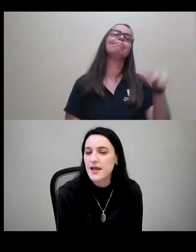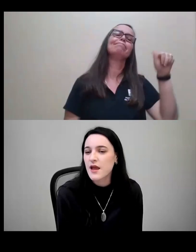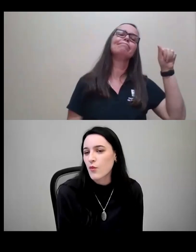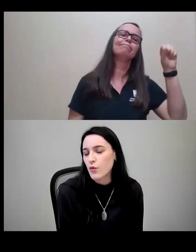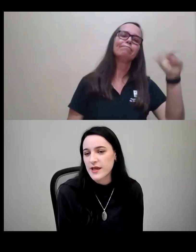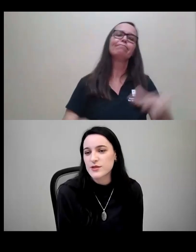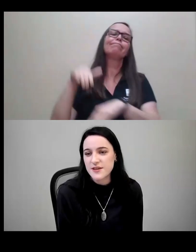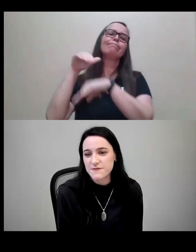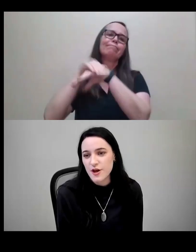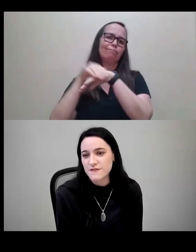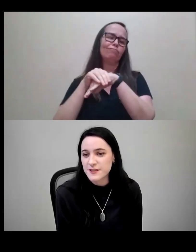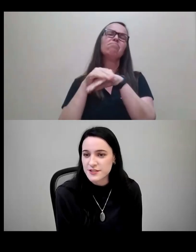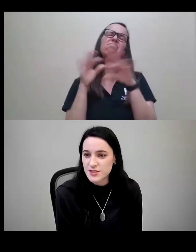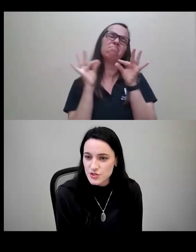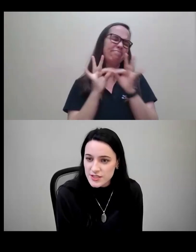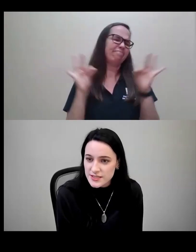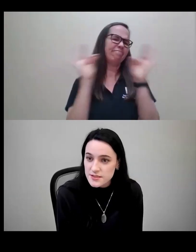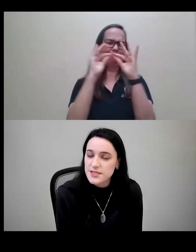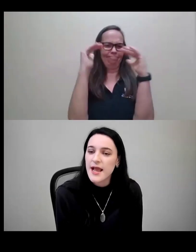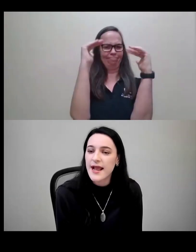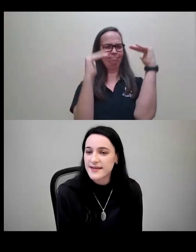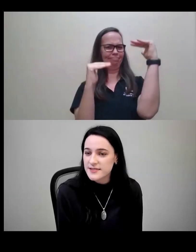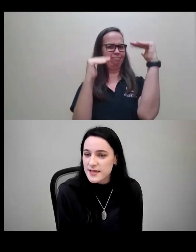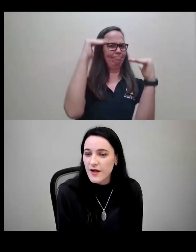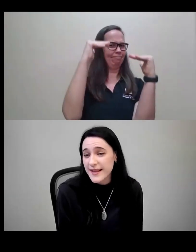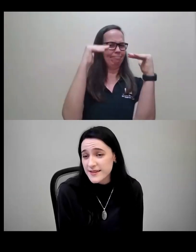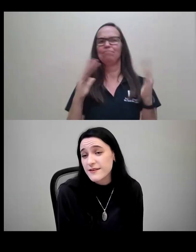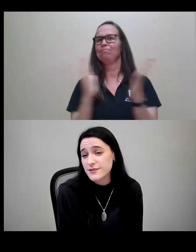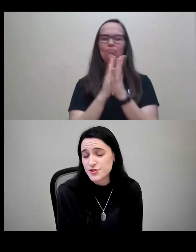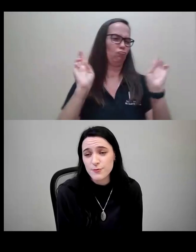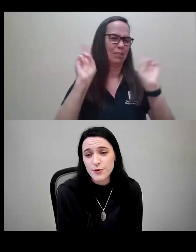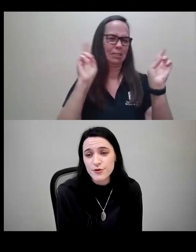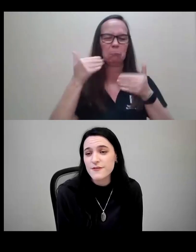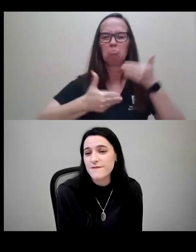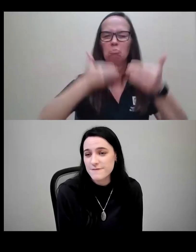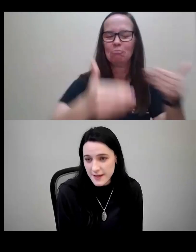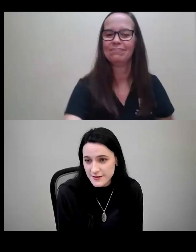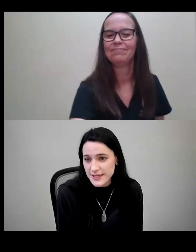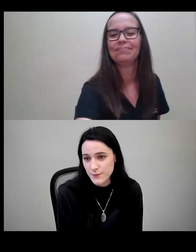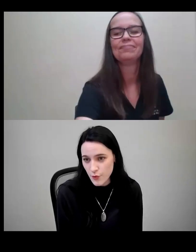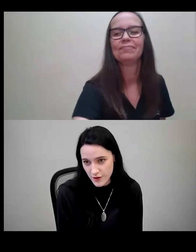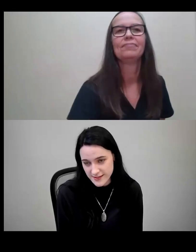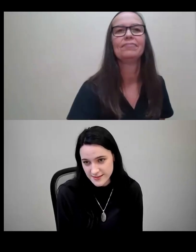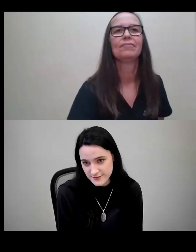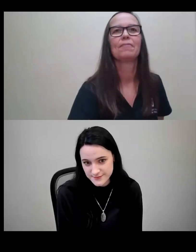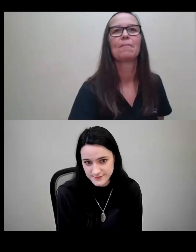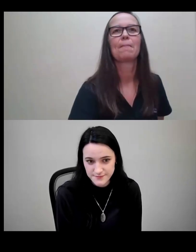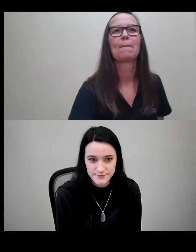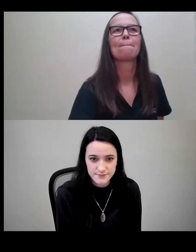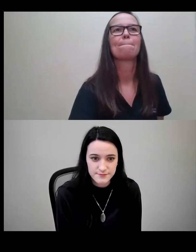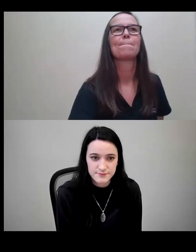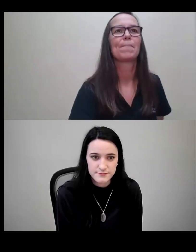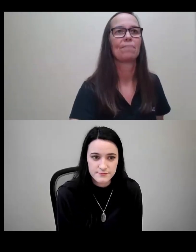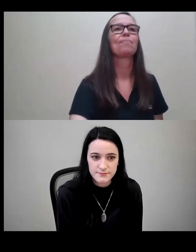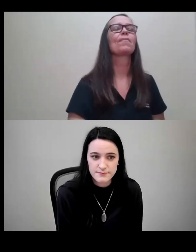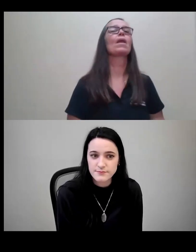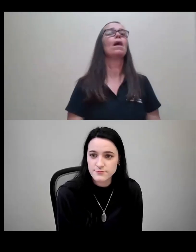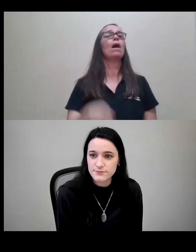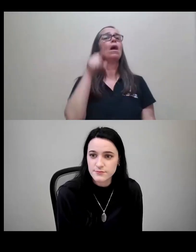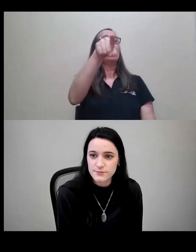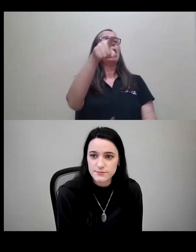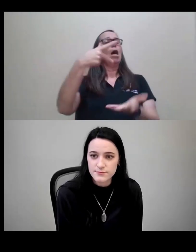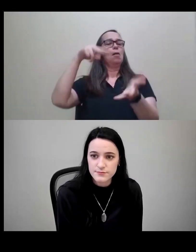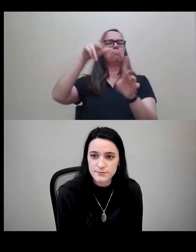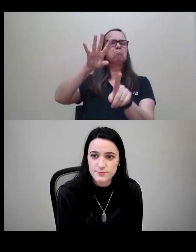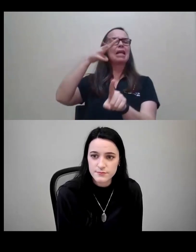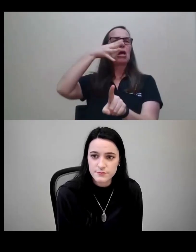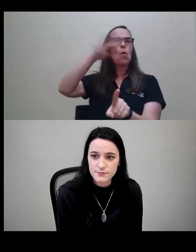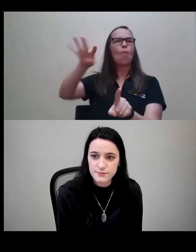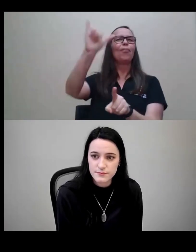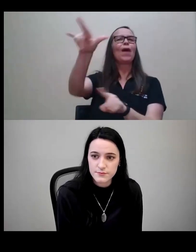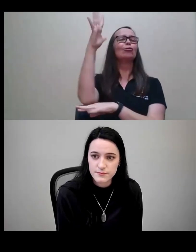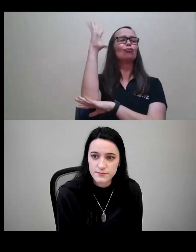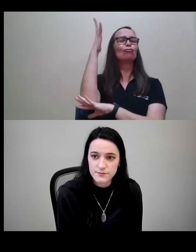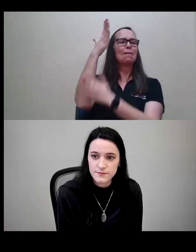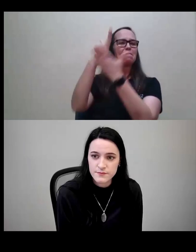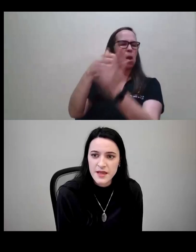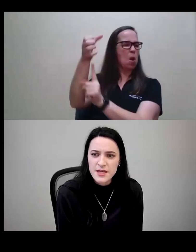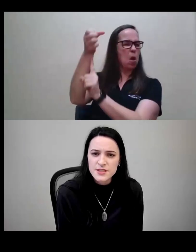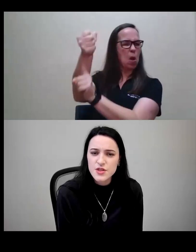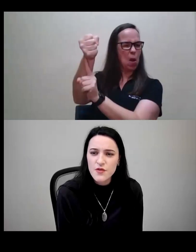Working with deaf and hard of hearing students. ASL and English are both very important.